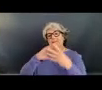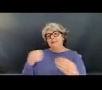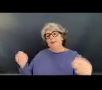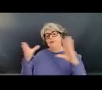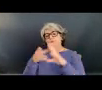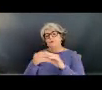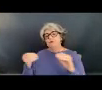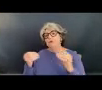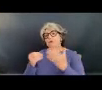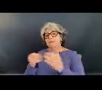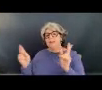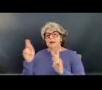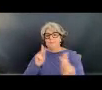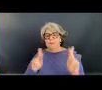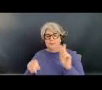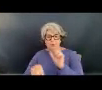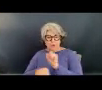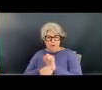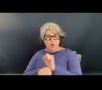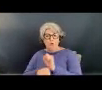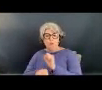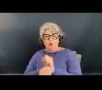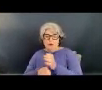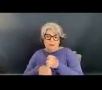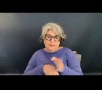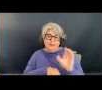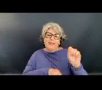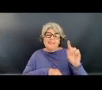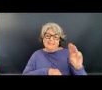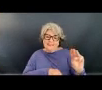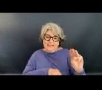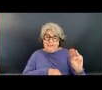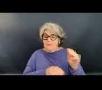the STEM field who might not, you know, who might come from